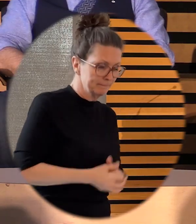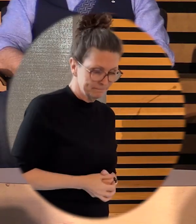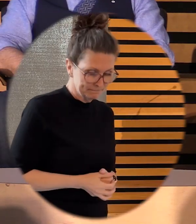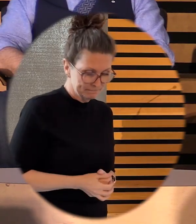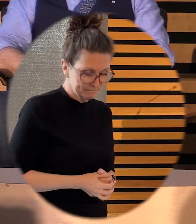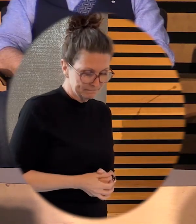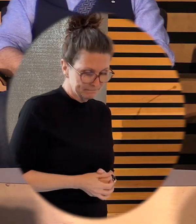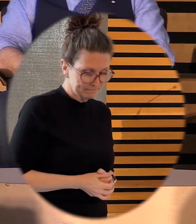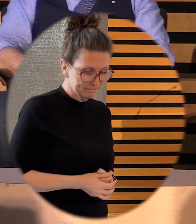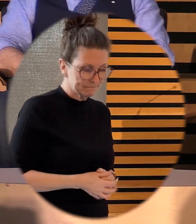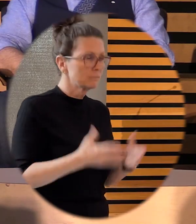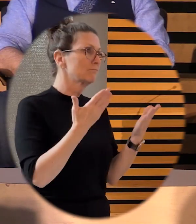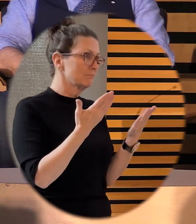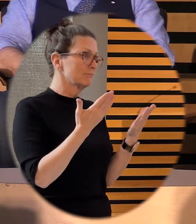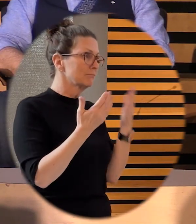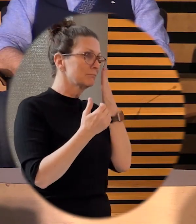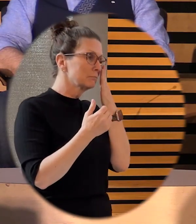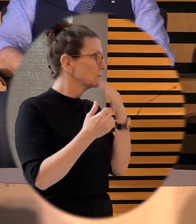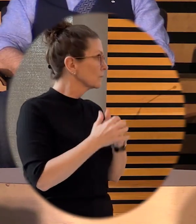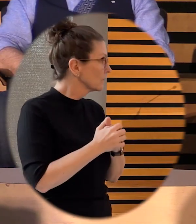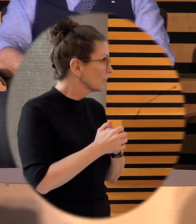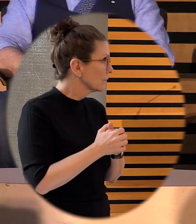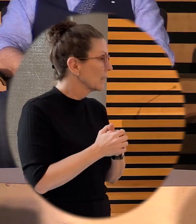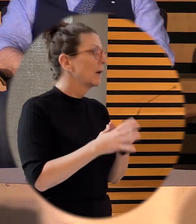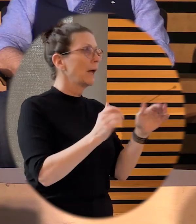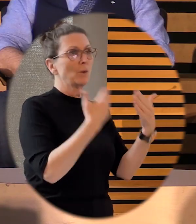we share the office space with us is tonight's uh Maureen Hahn from the Canadian Council on